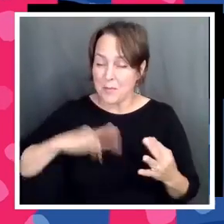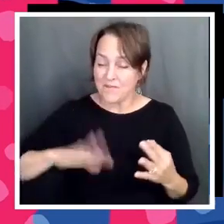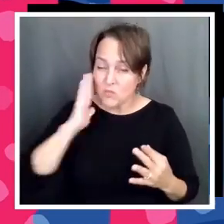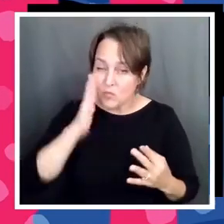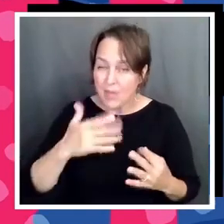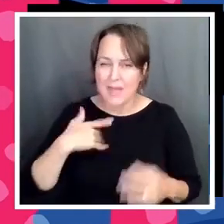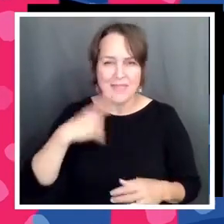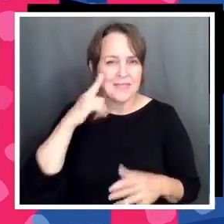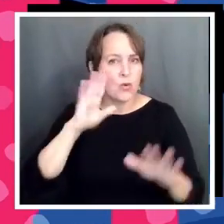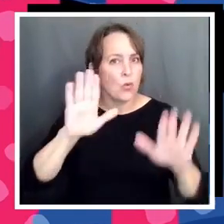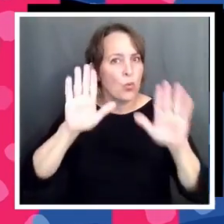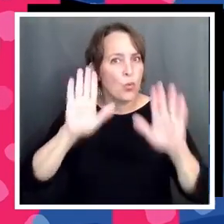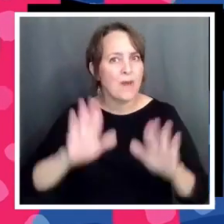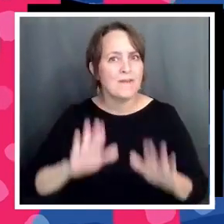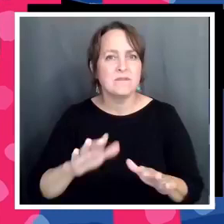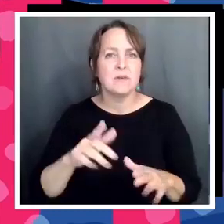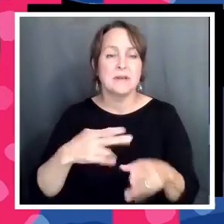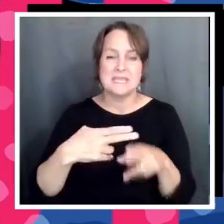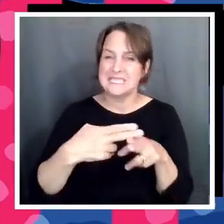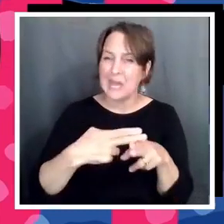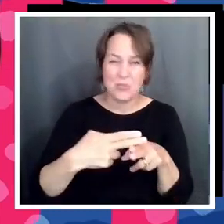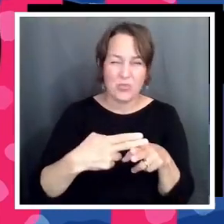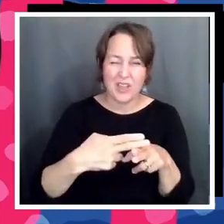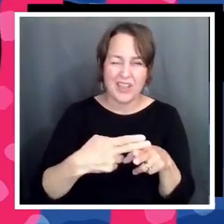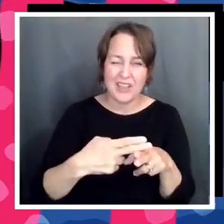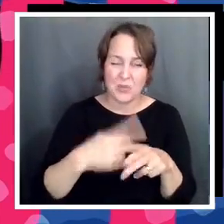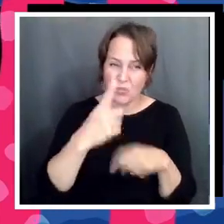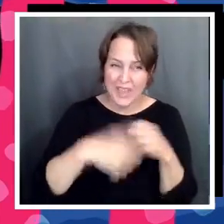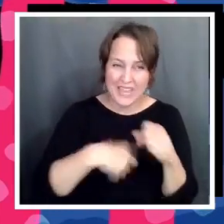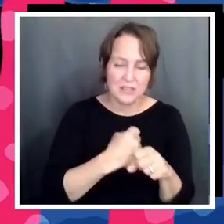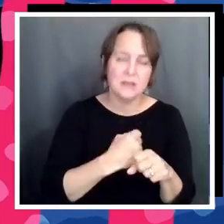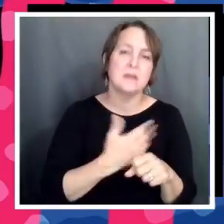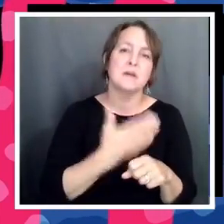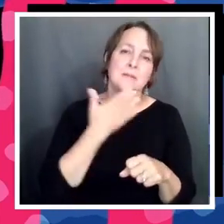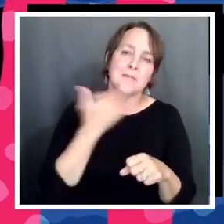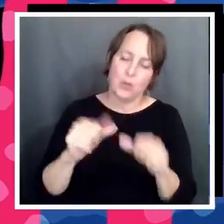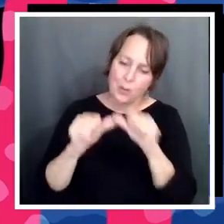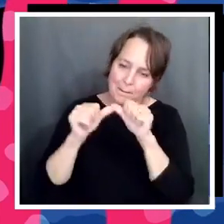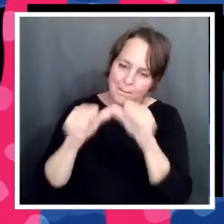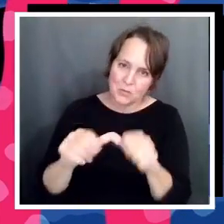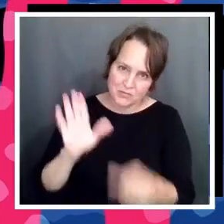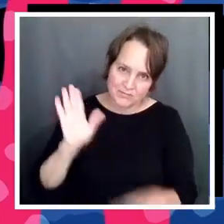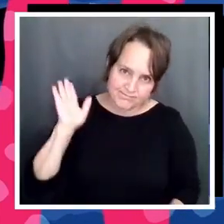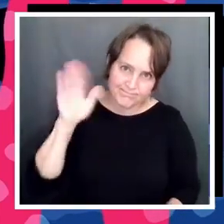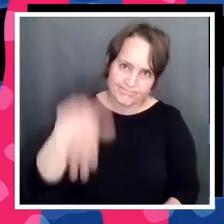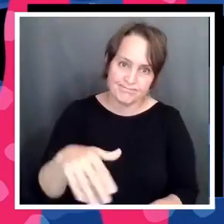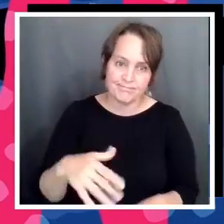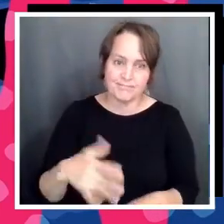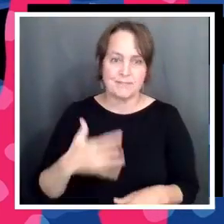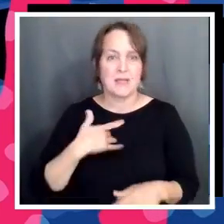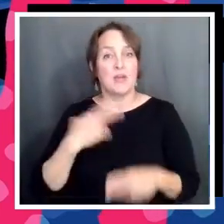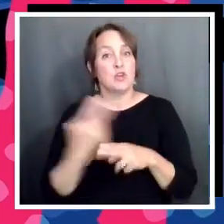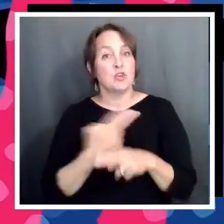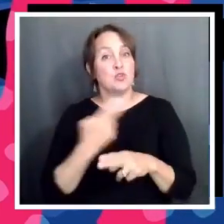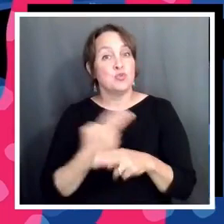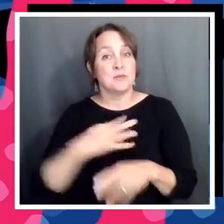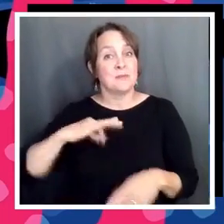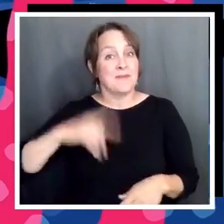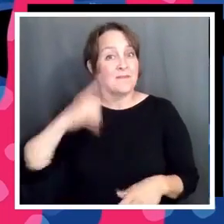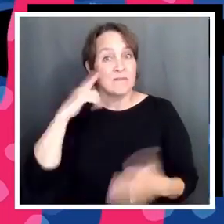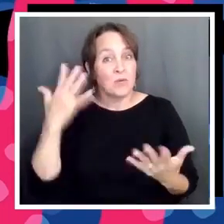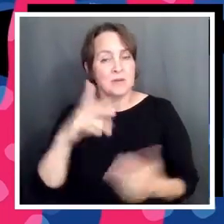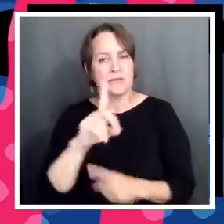OF THE CHILD TAX CREDIT.